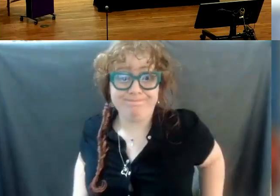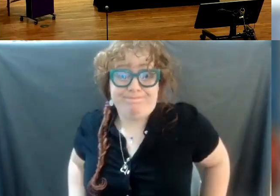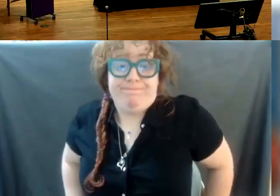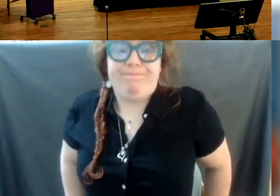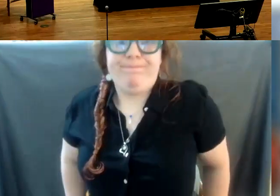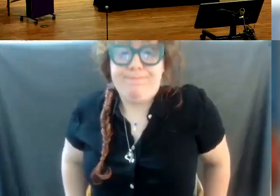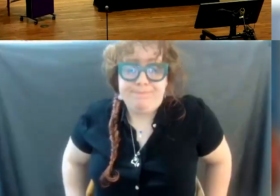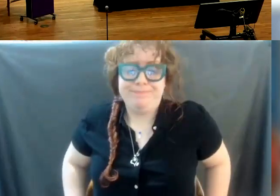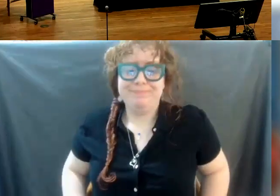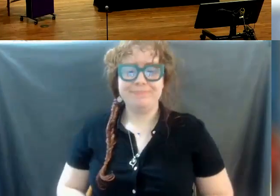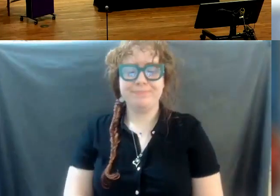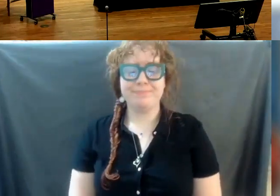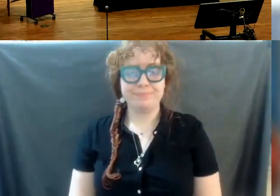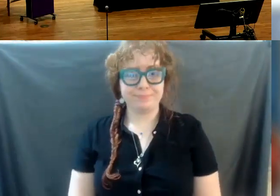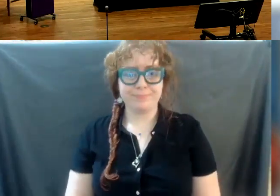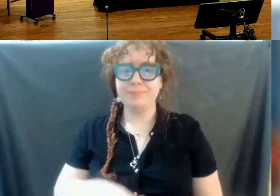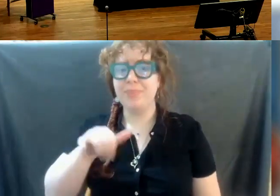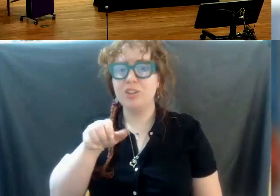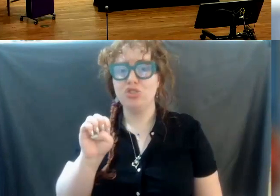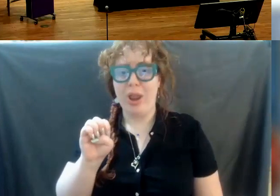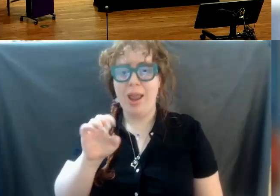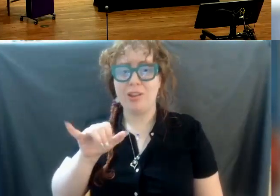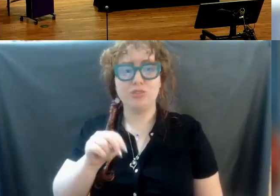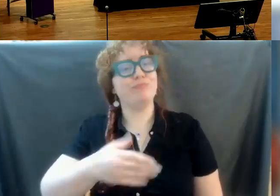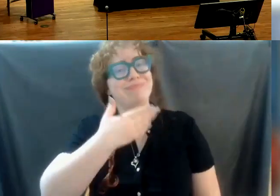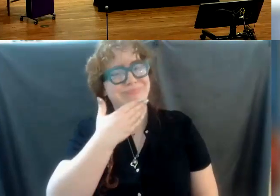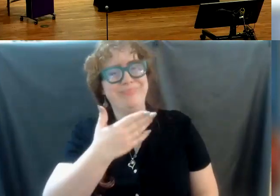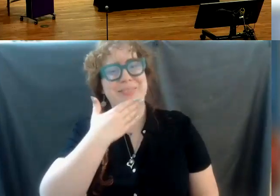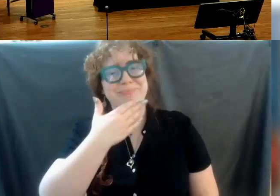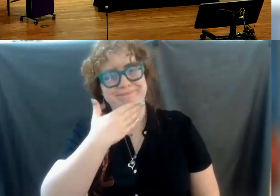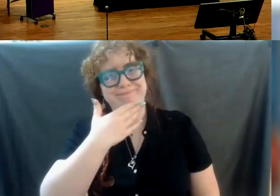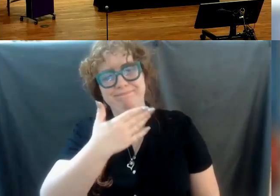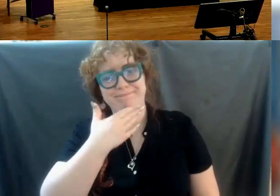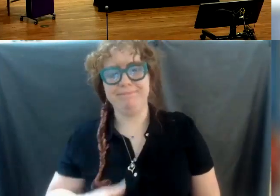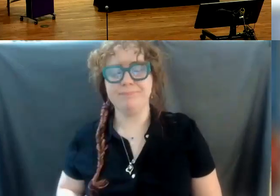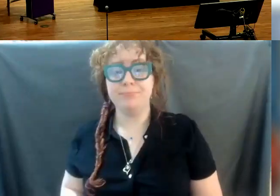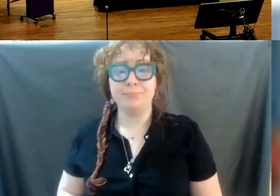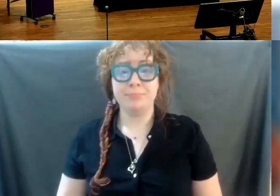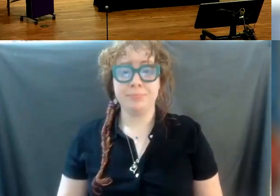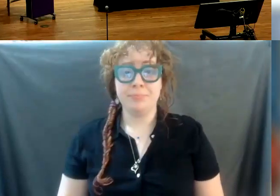But thank you. Thank you. Thank you so much for your input and I hate to push it forward